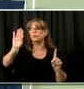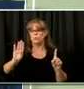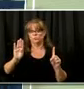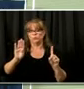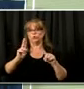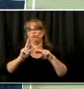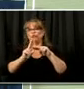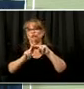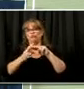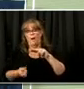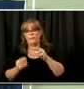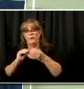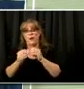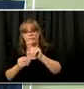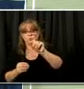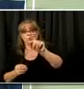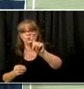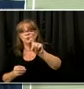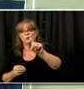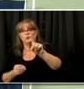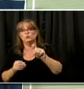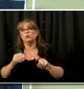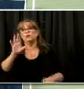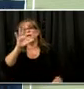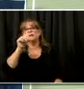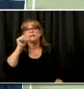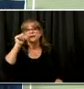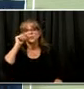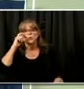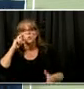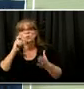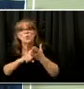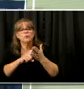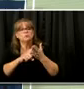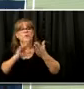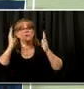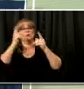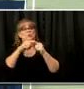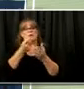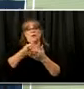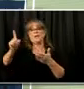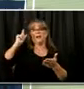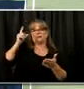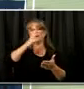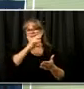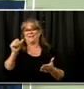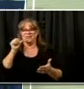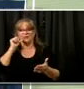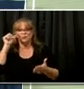particularly of course what we saw a week ago what do you attribute this to and what message is still